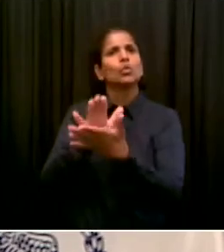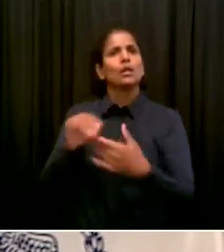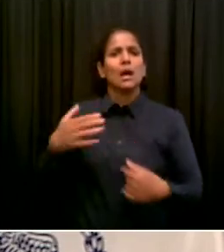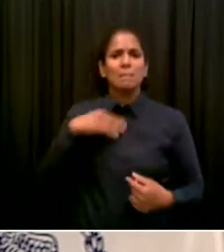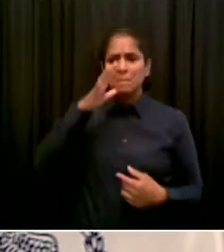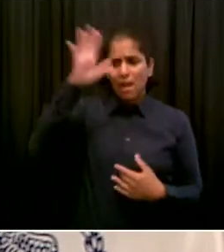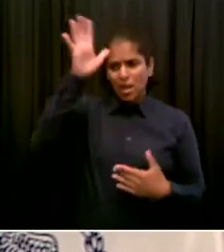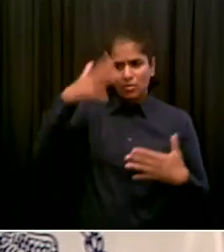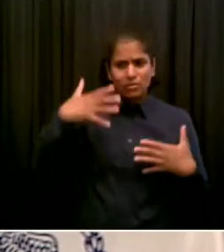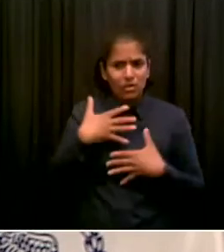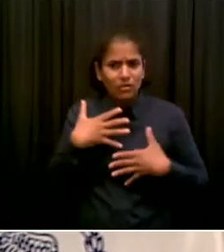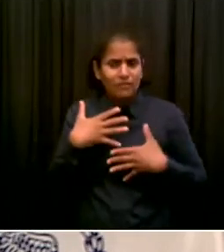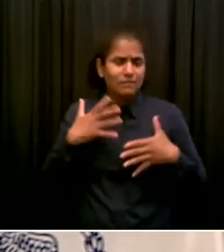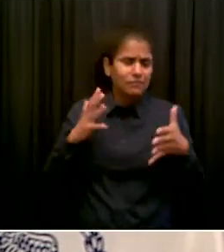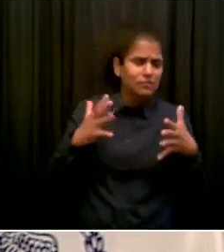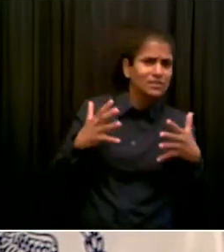KITS NOT BEING PICKED UP WHEN